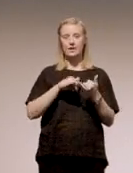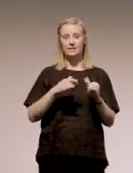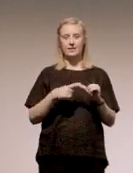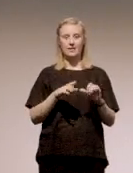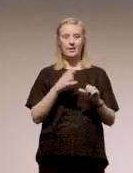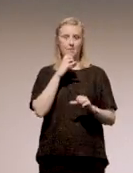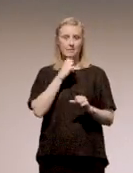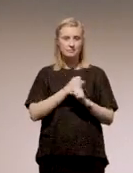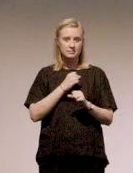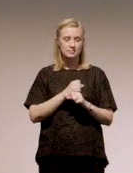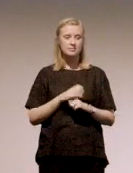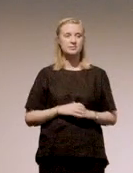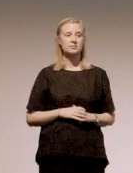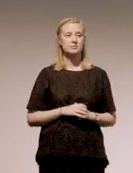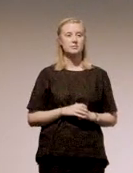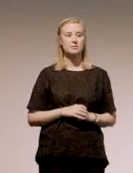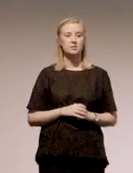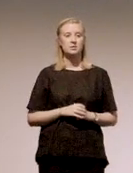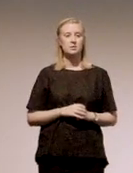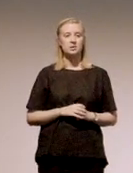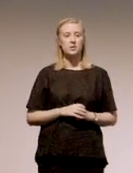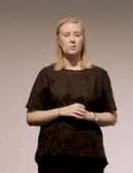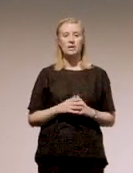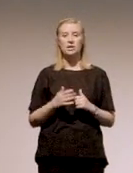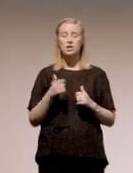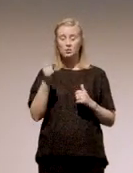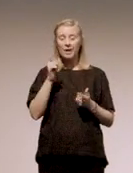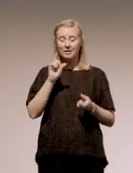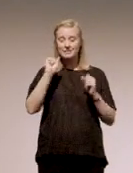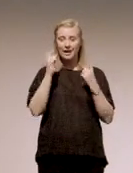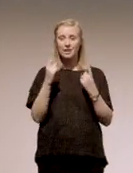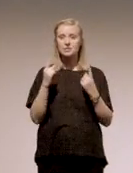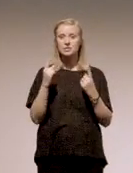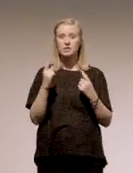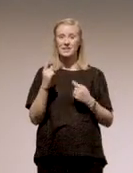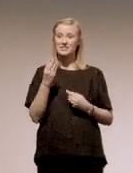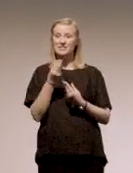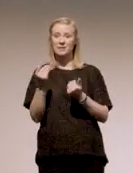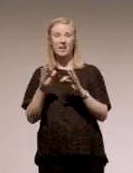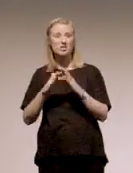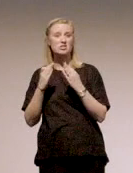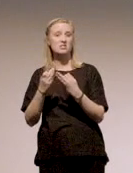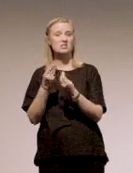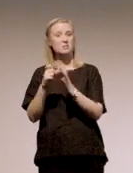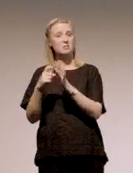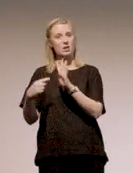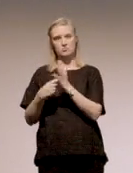We get that not every agency and not every department has the digital skills and expertise that are required, but equally so there's some